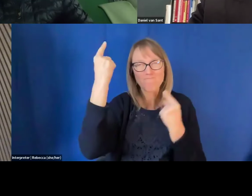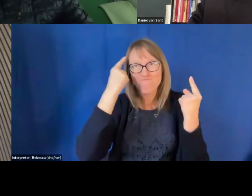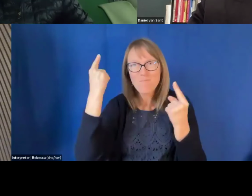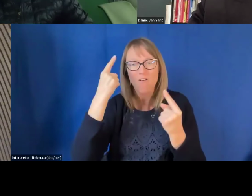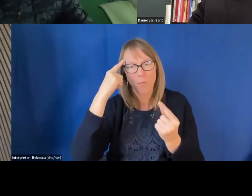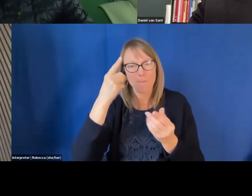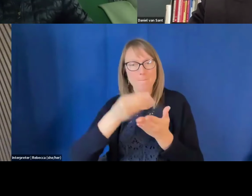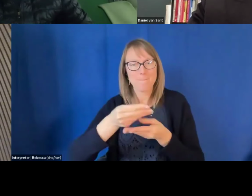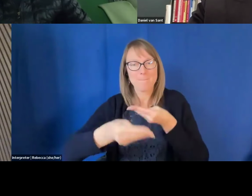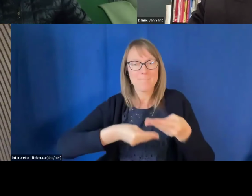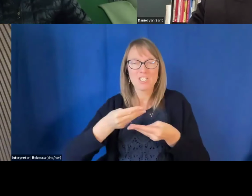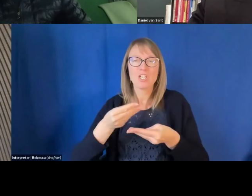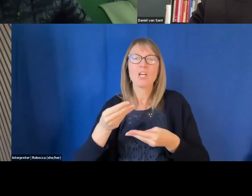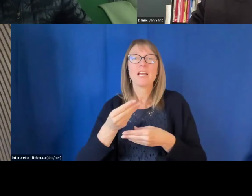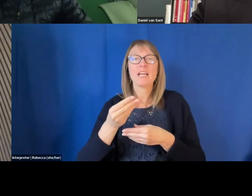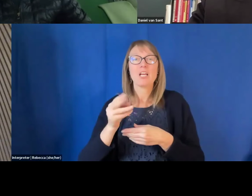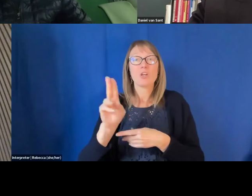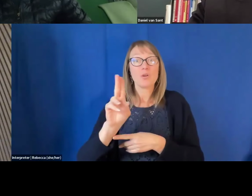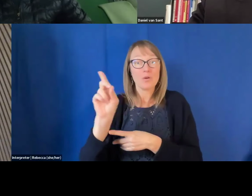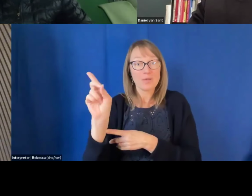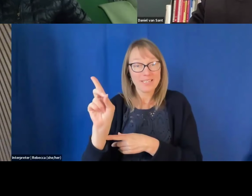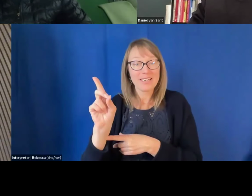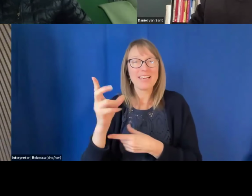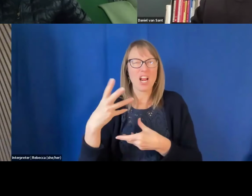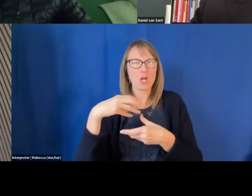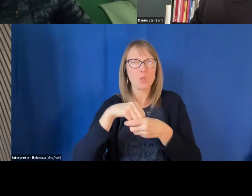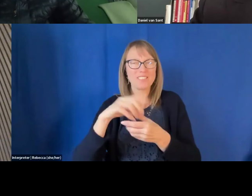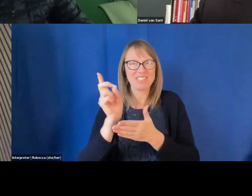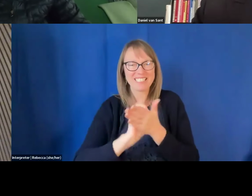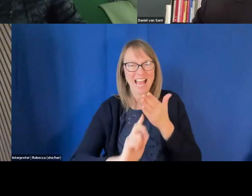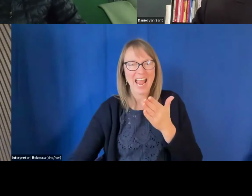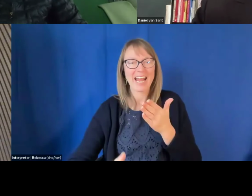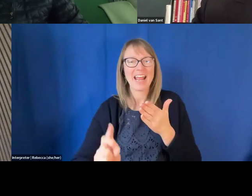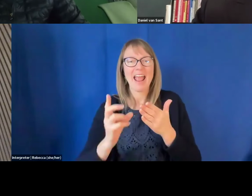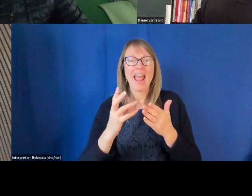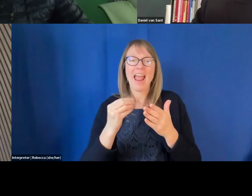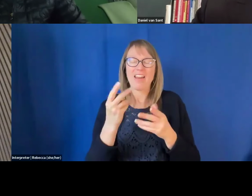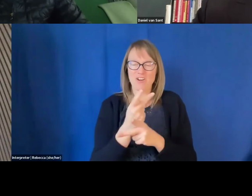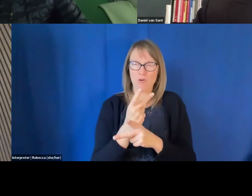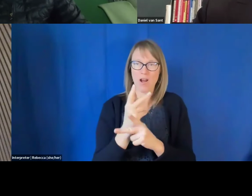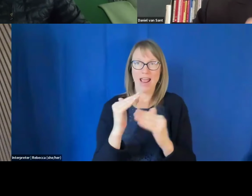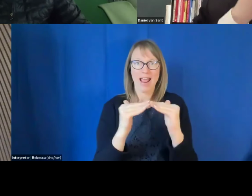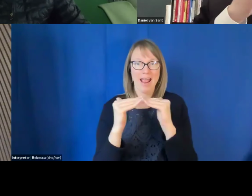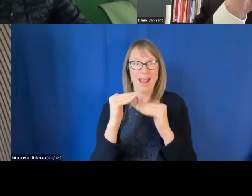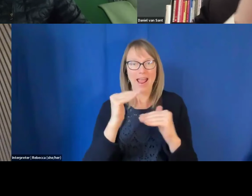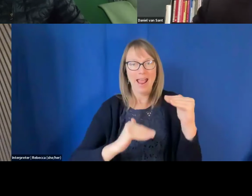equitable and livable future for us all. We have two more universal design webinars happening this year.